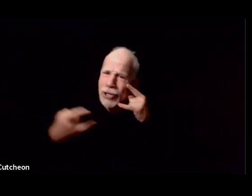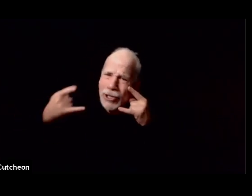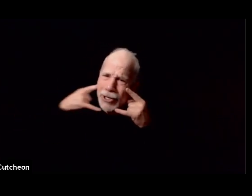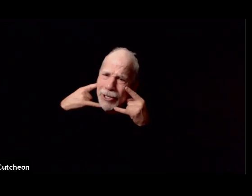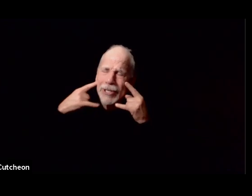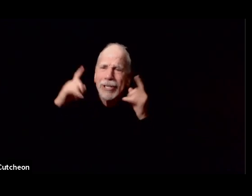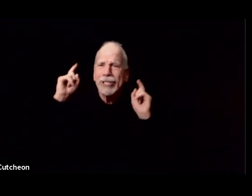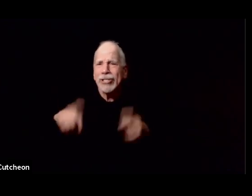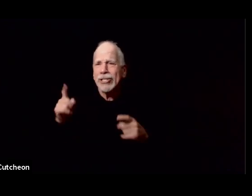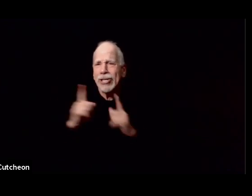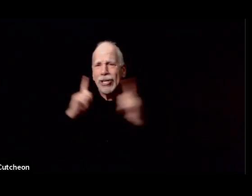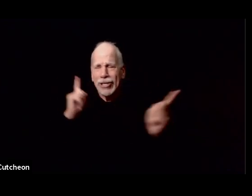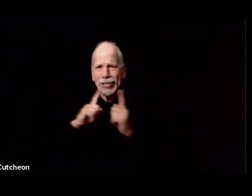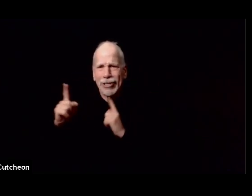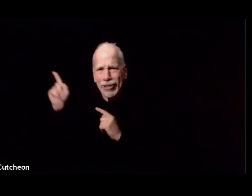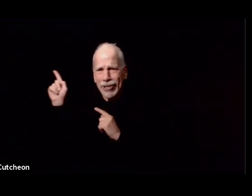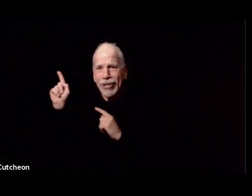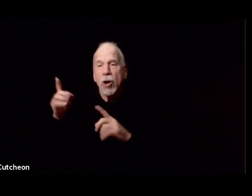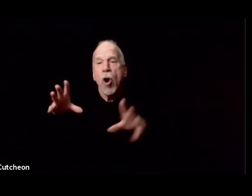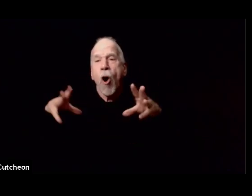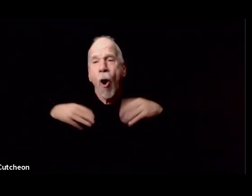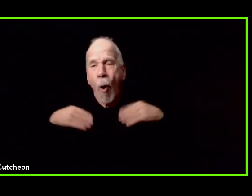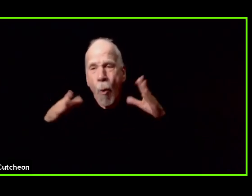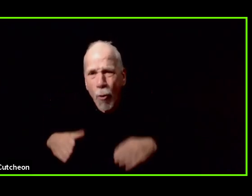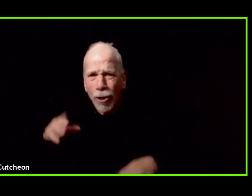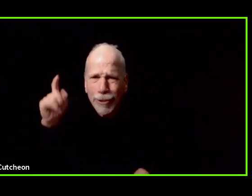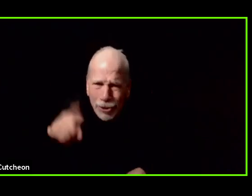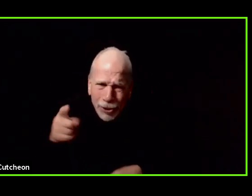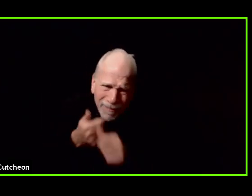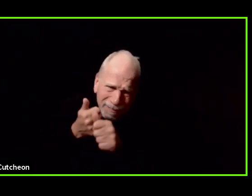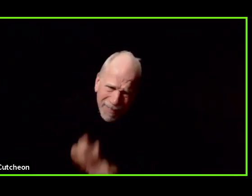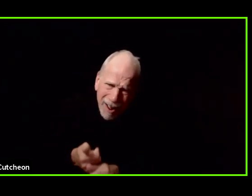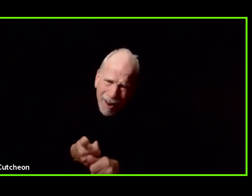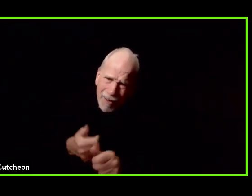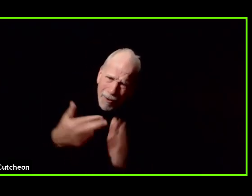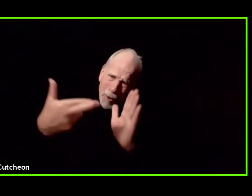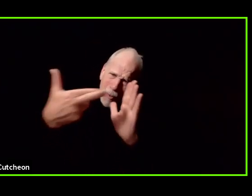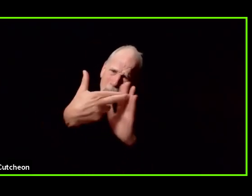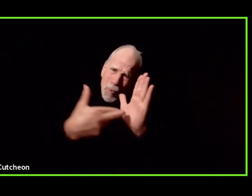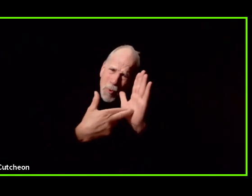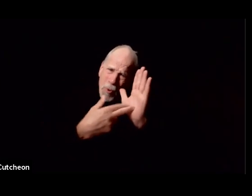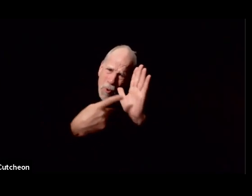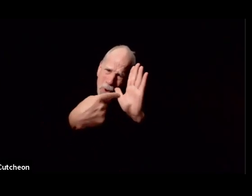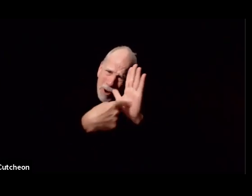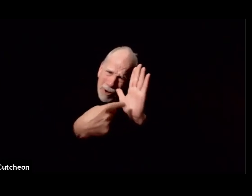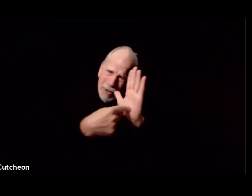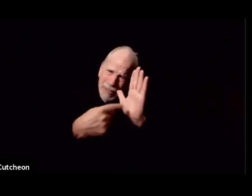Is there anything more you can say about this particular case whether this was a situation